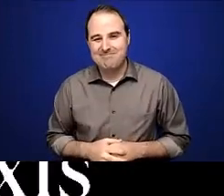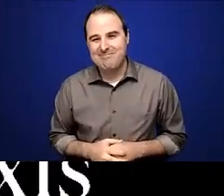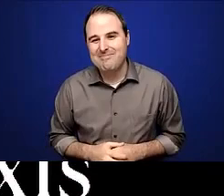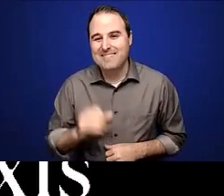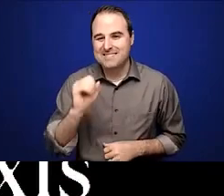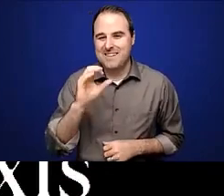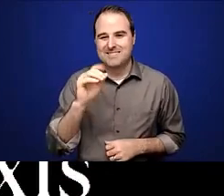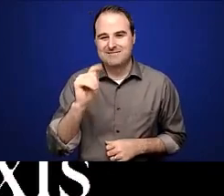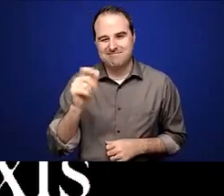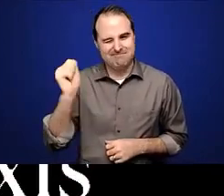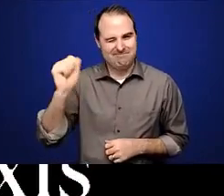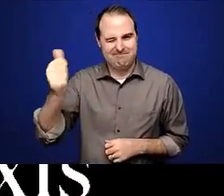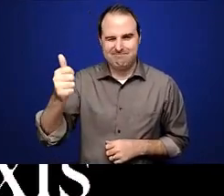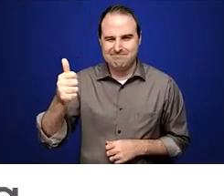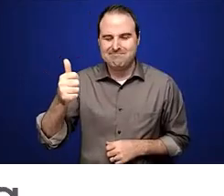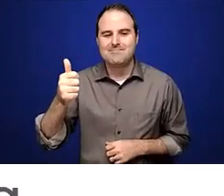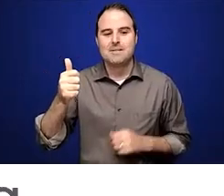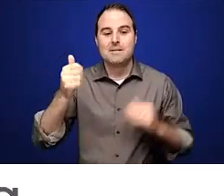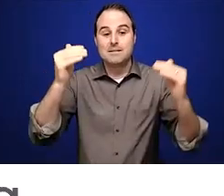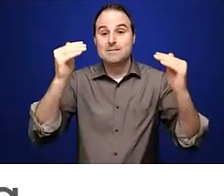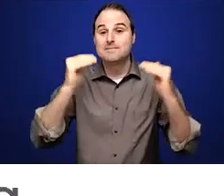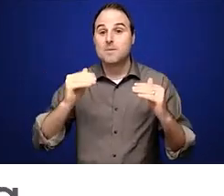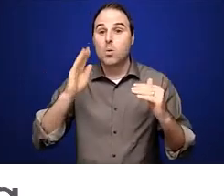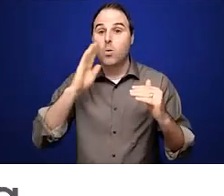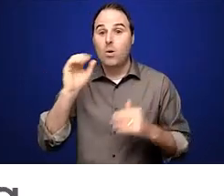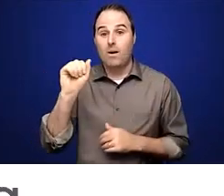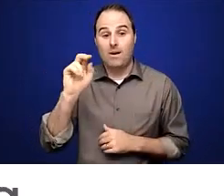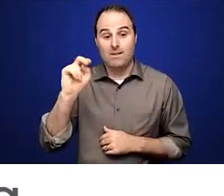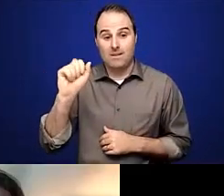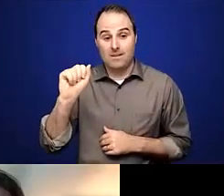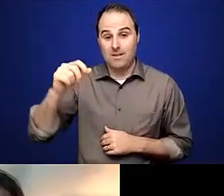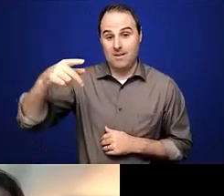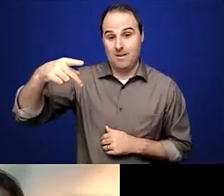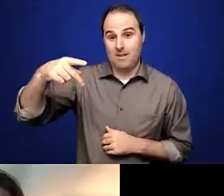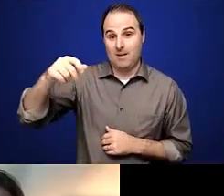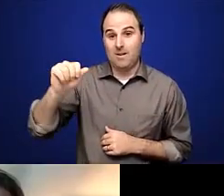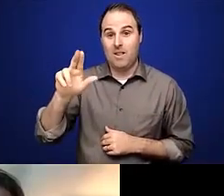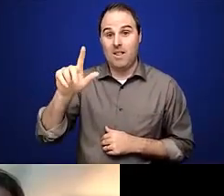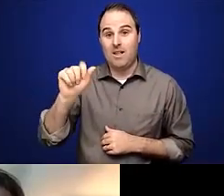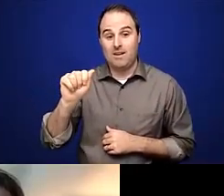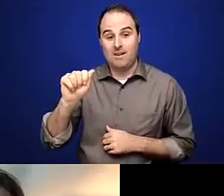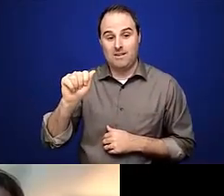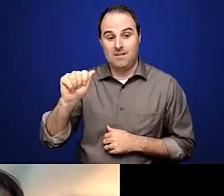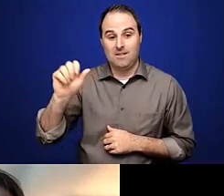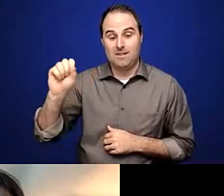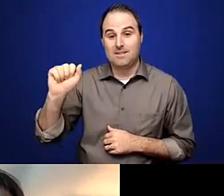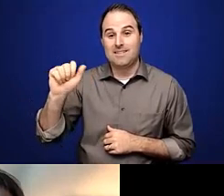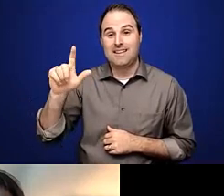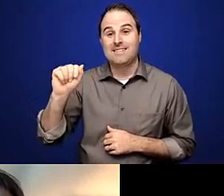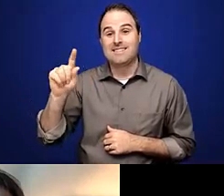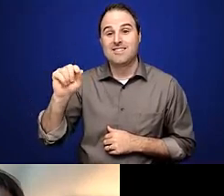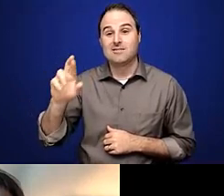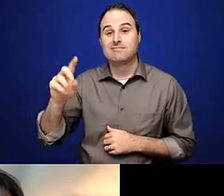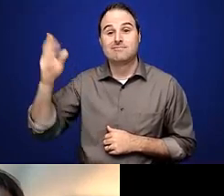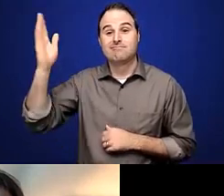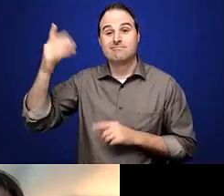Next, we will hear from Ana Paula Salazar, who will be presenting "Working with Community Partners and Ensuring